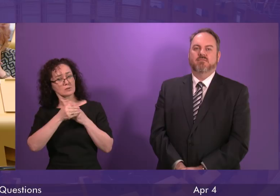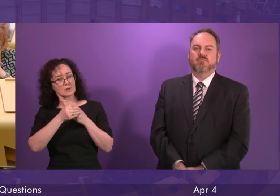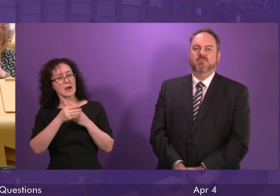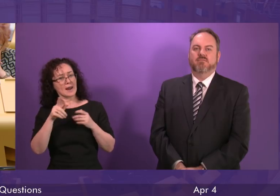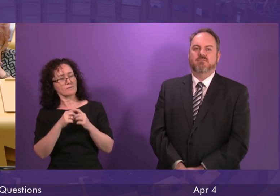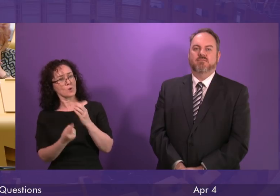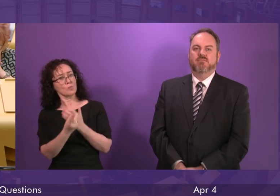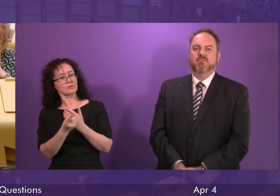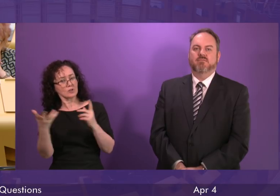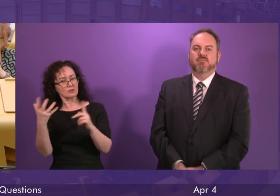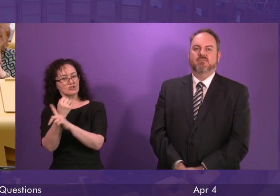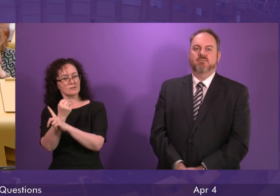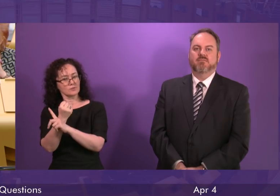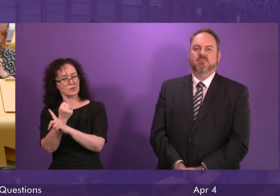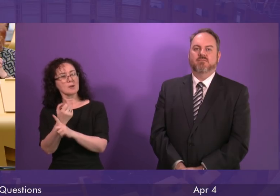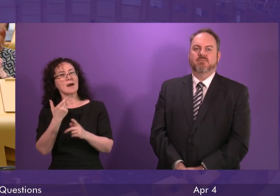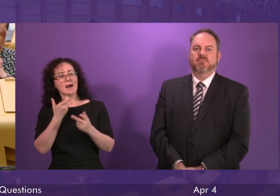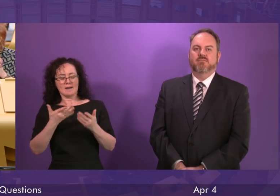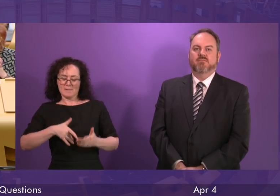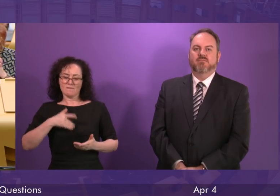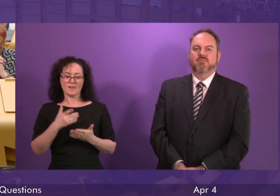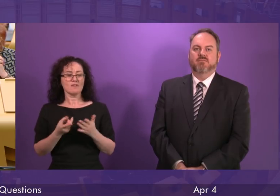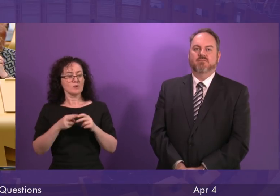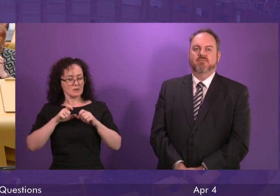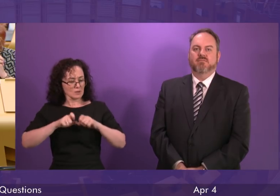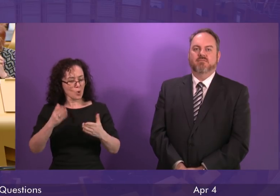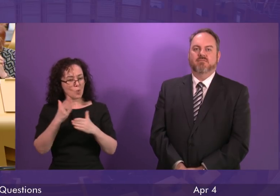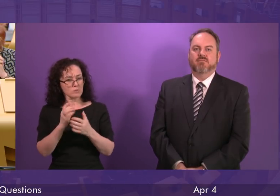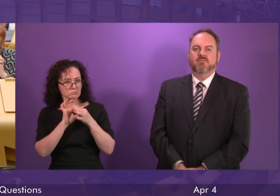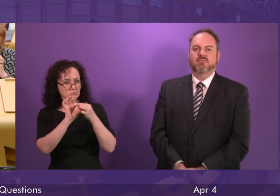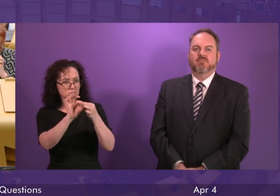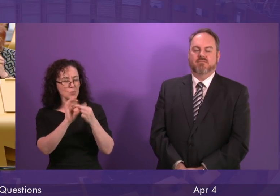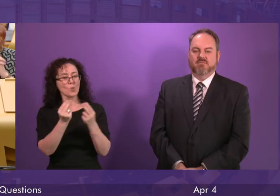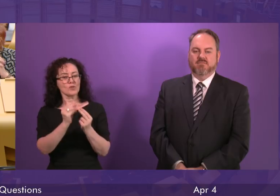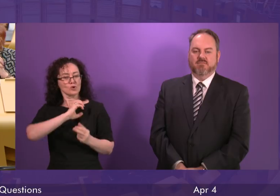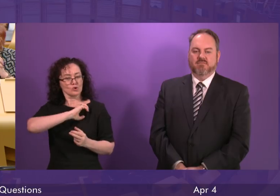determined to work with the company, the unions and others to resolve these issues and make